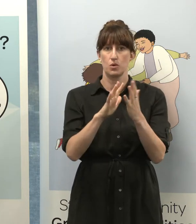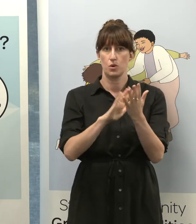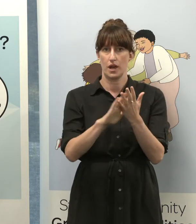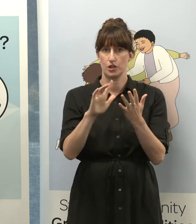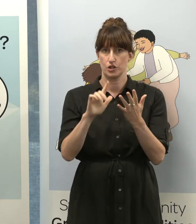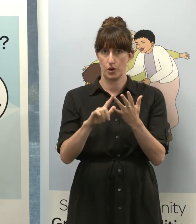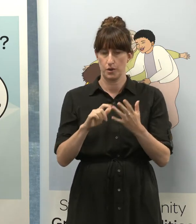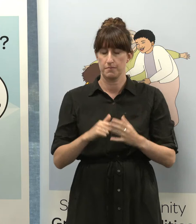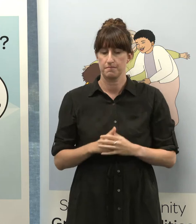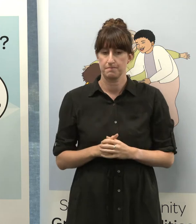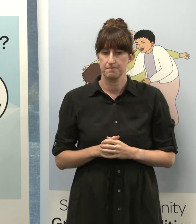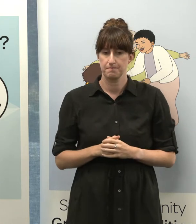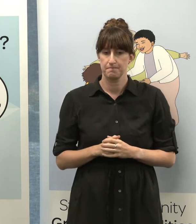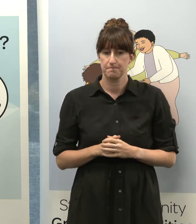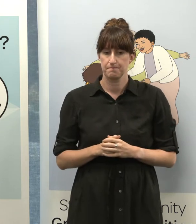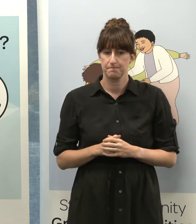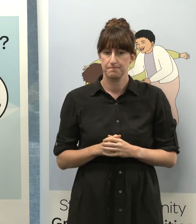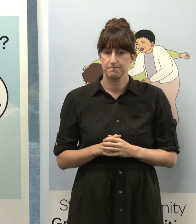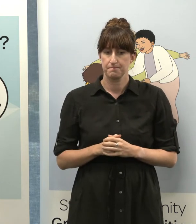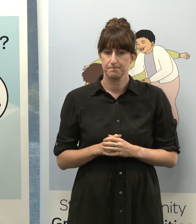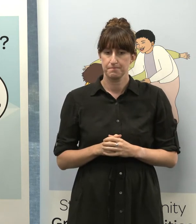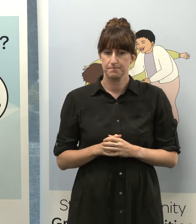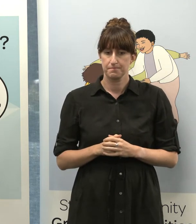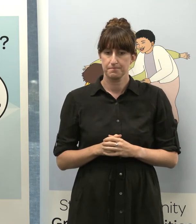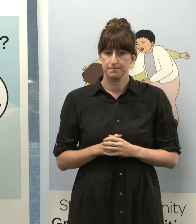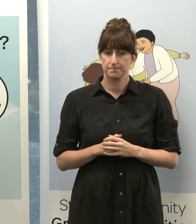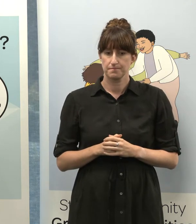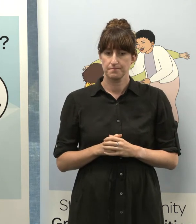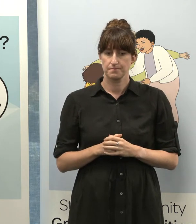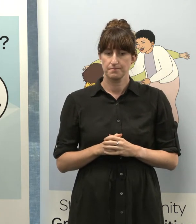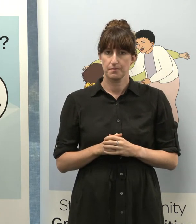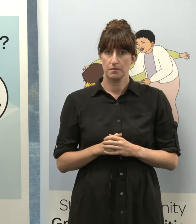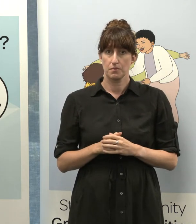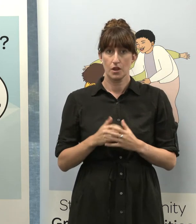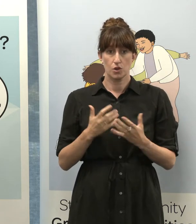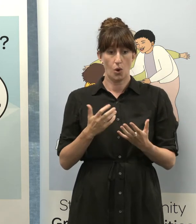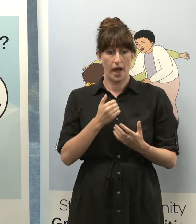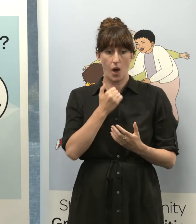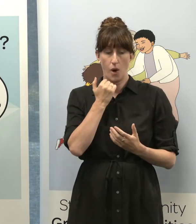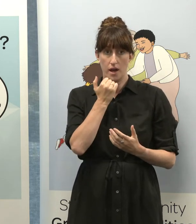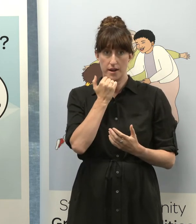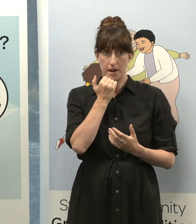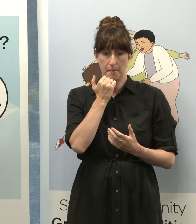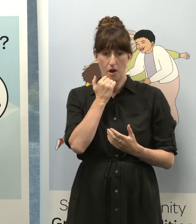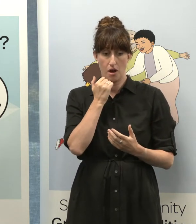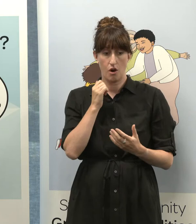reporting and we have used for our official reporting to the